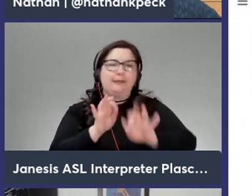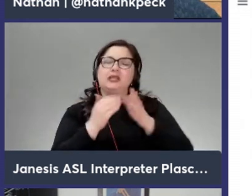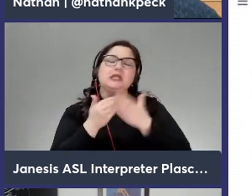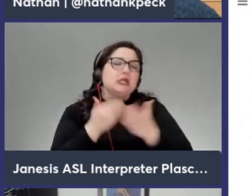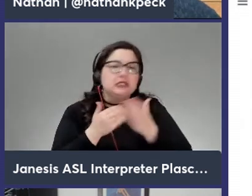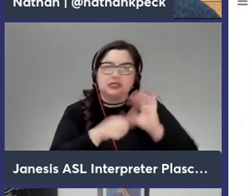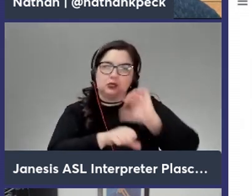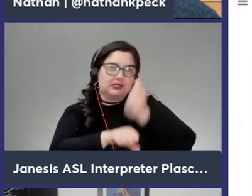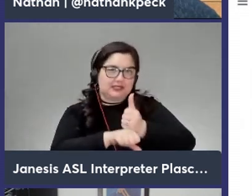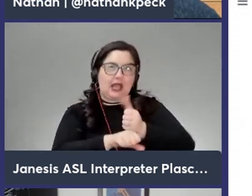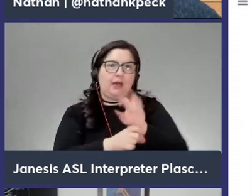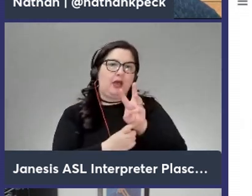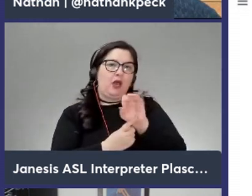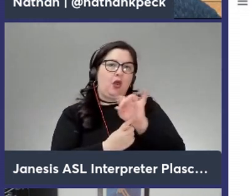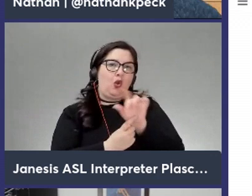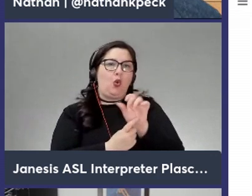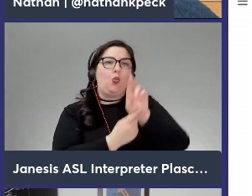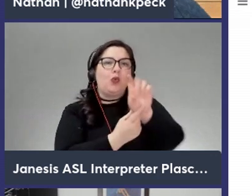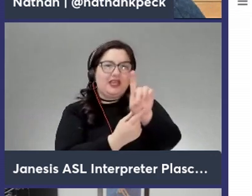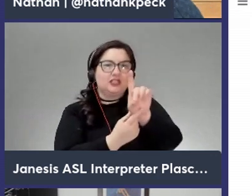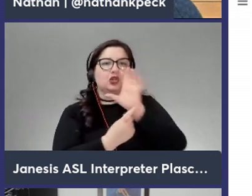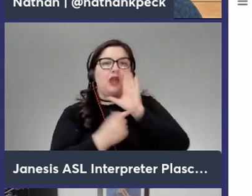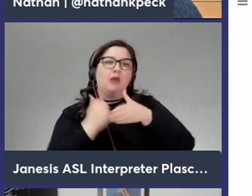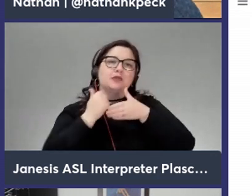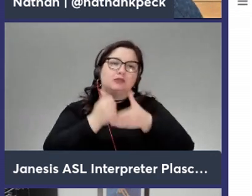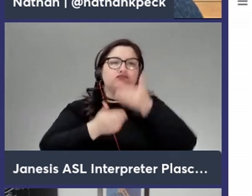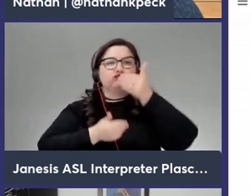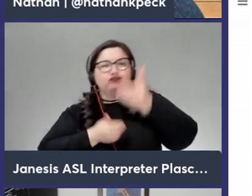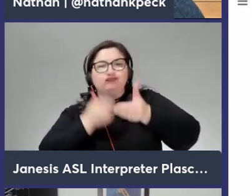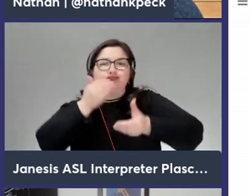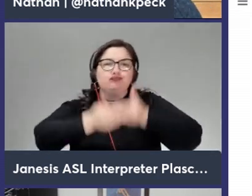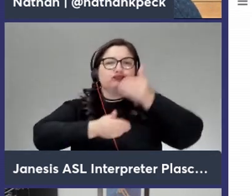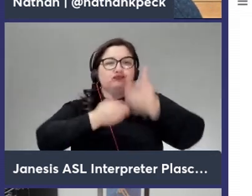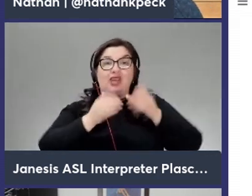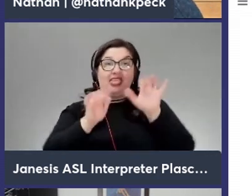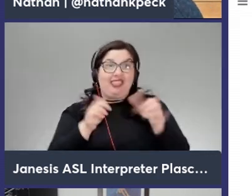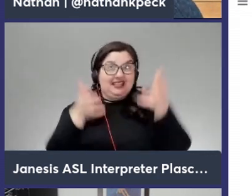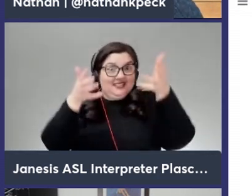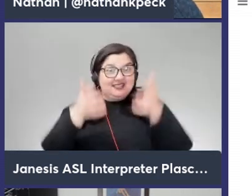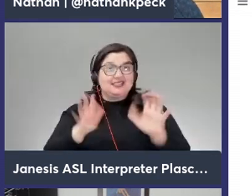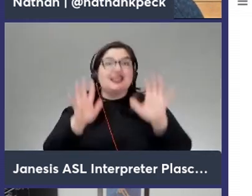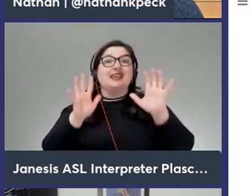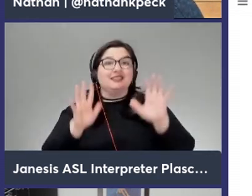The wizard kind of takes you through the whole process. And that's it. So I'm gonna create this Origin.